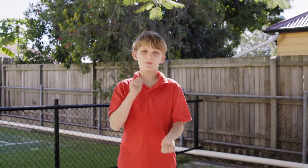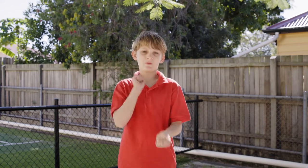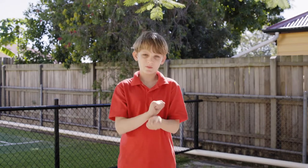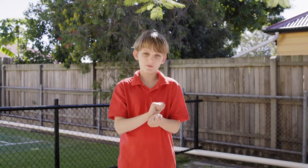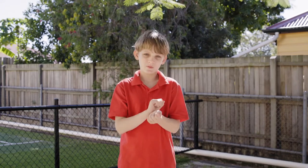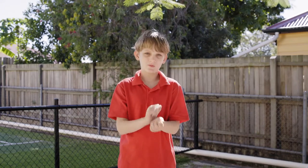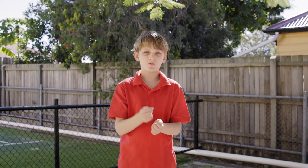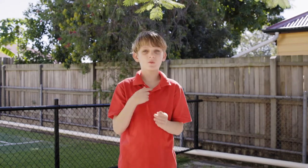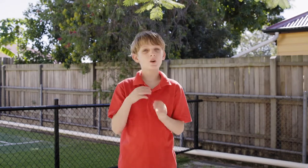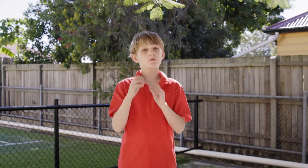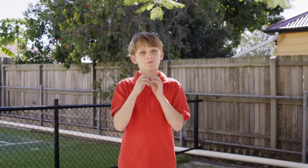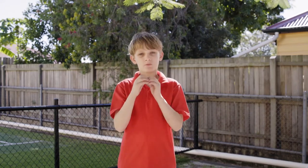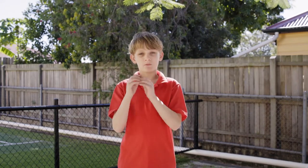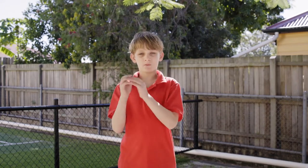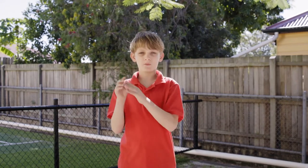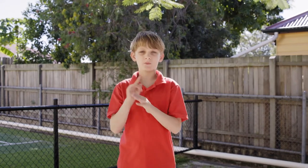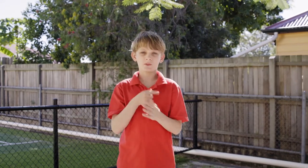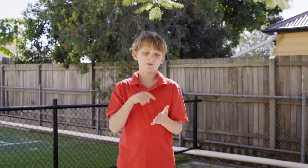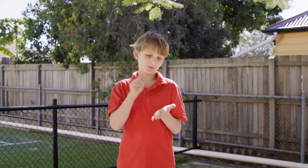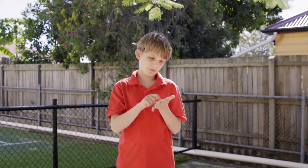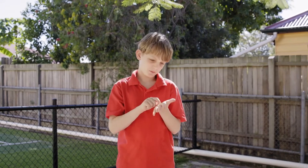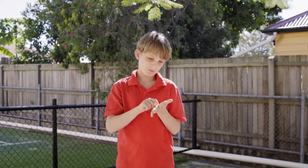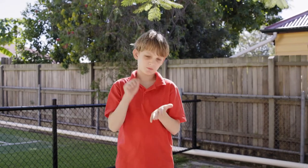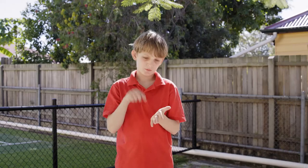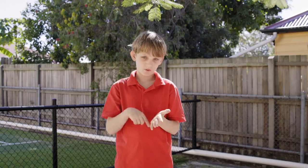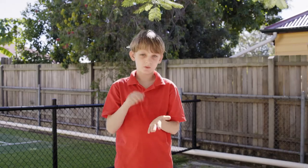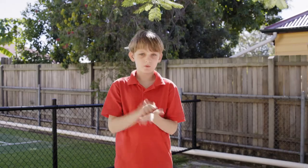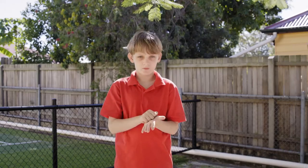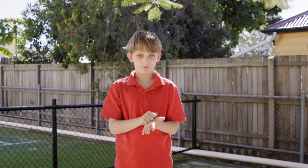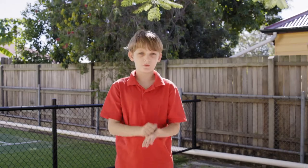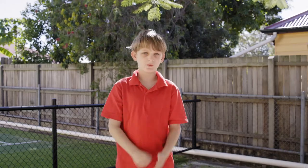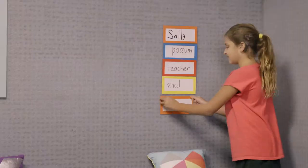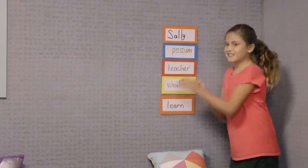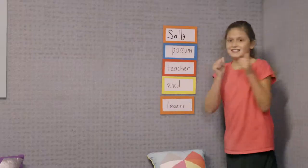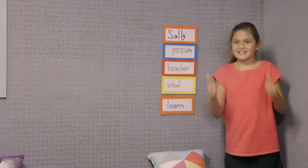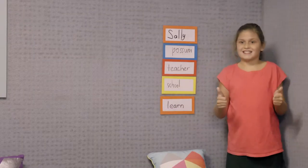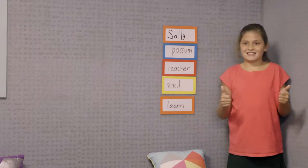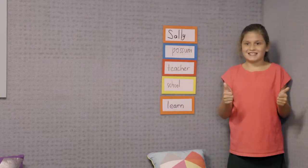I get stuck with spelling and I have to check that it's right. Good.